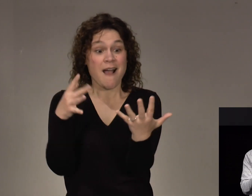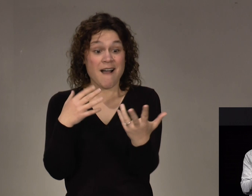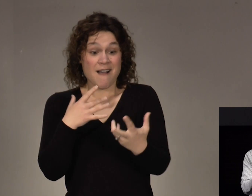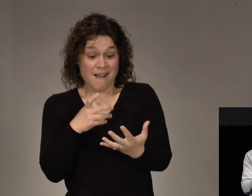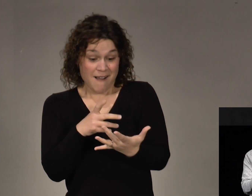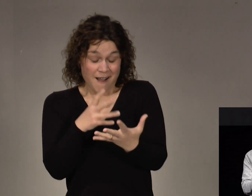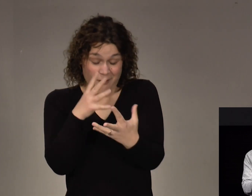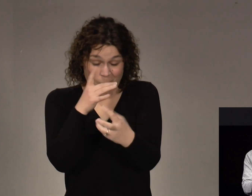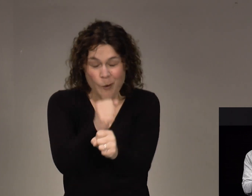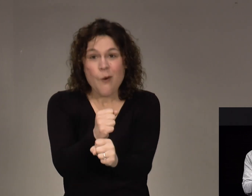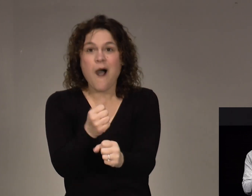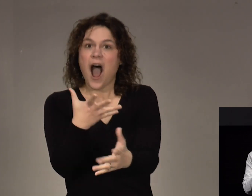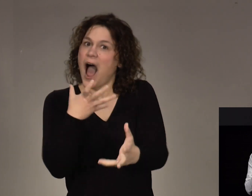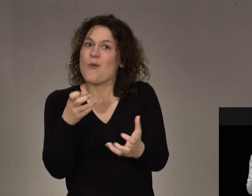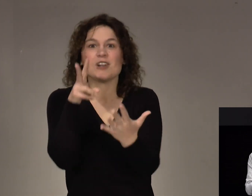I want to read that story I want to be